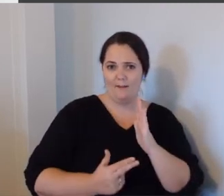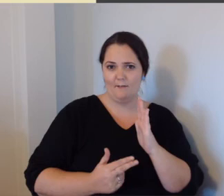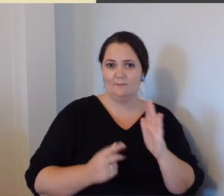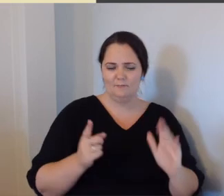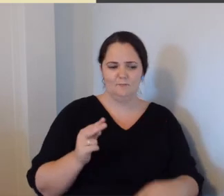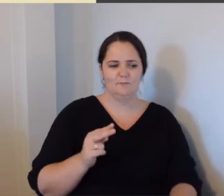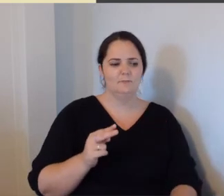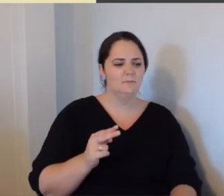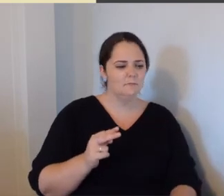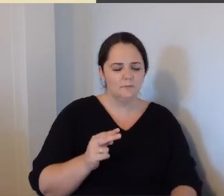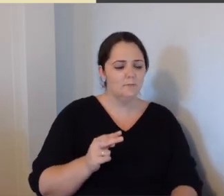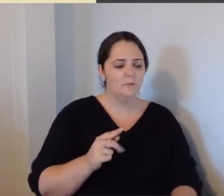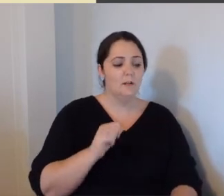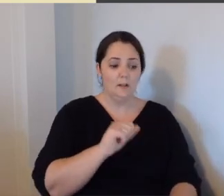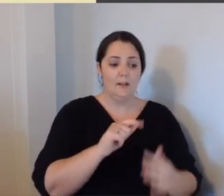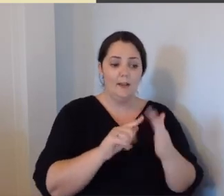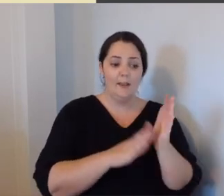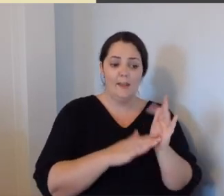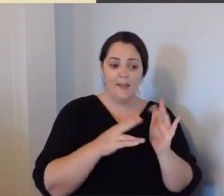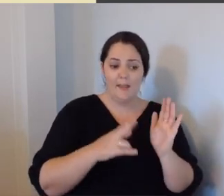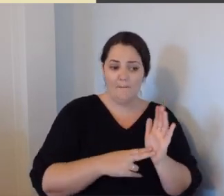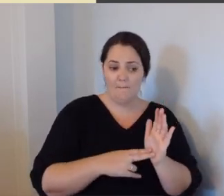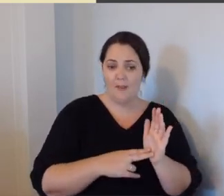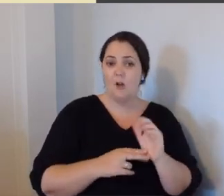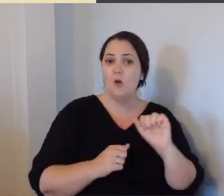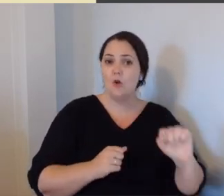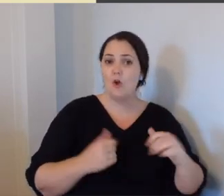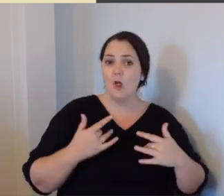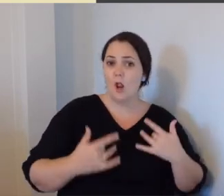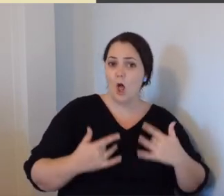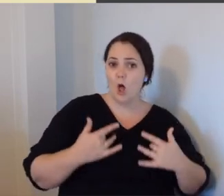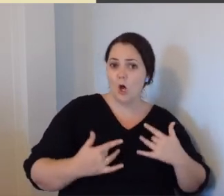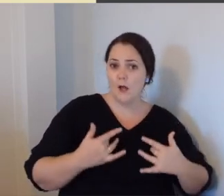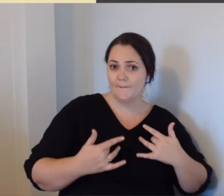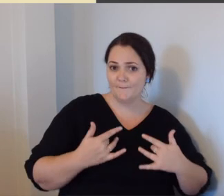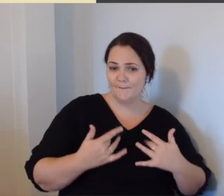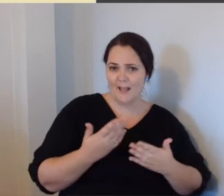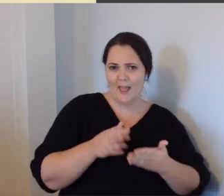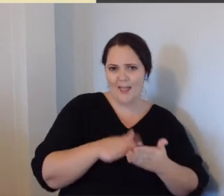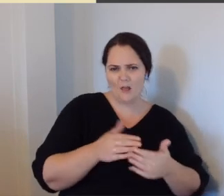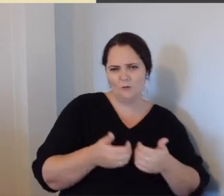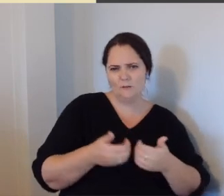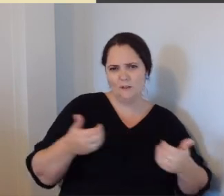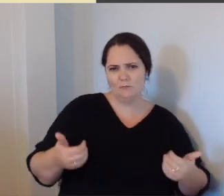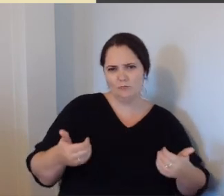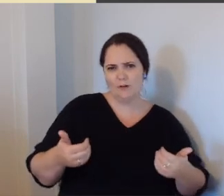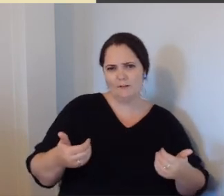Emin's life from women's practice is entirely the point. One way we can read Emin's practice is not